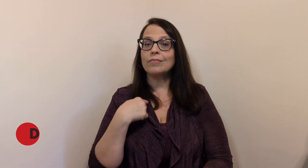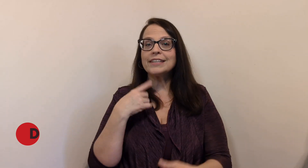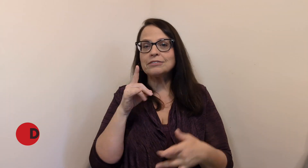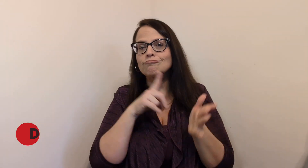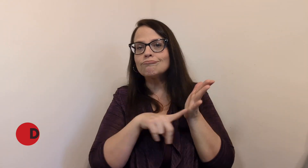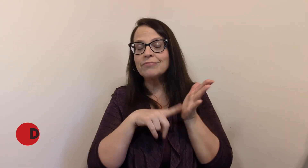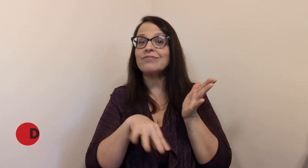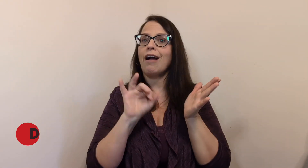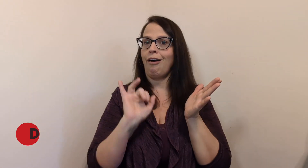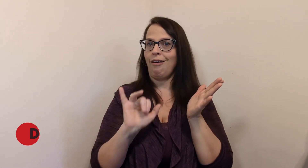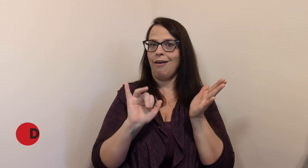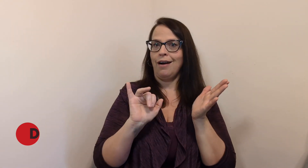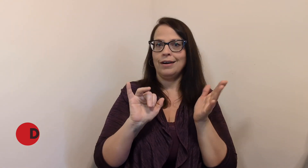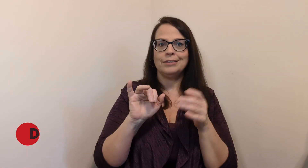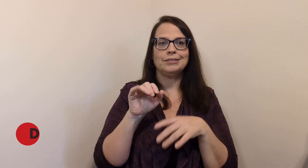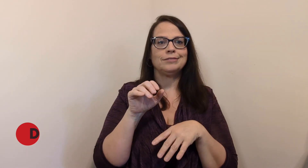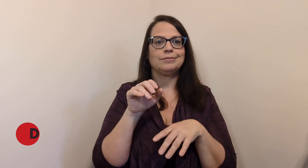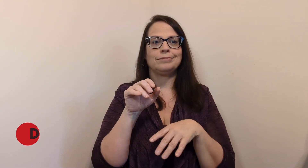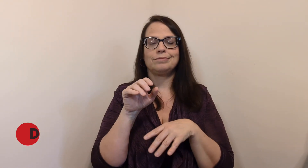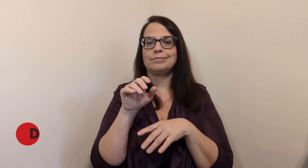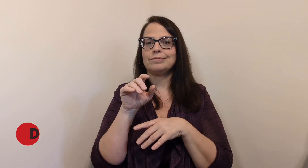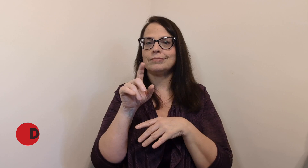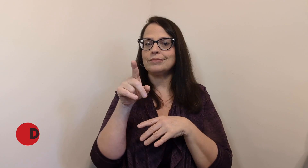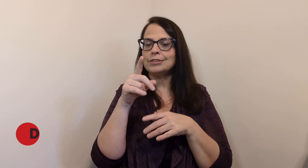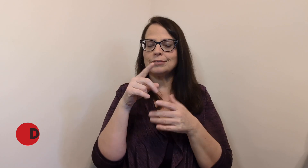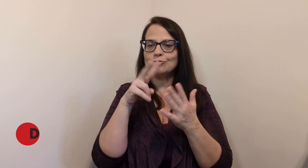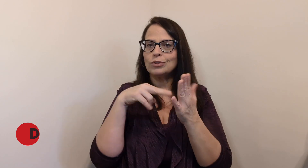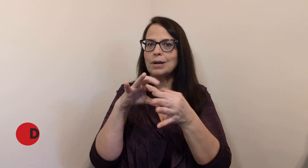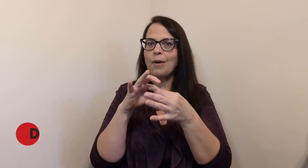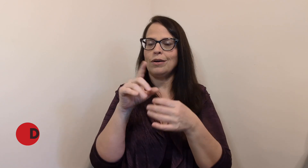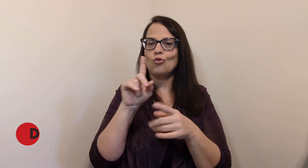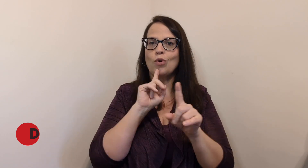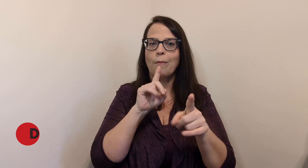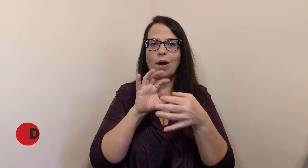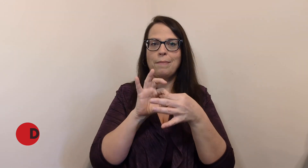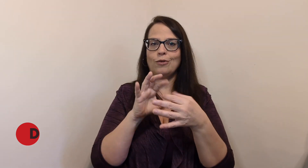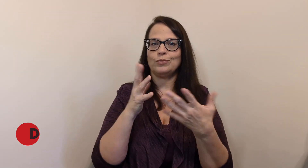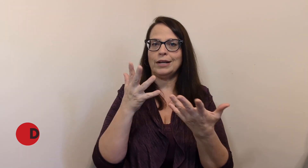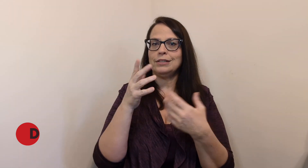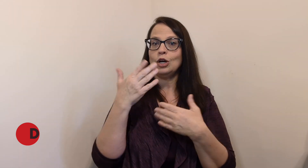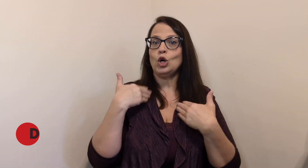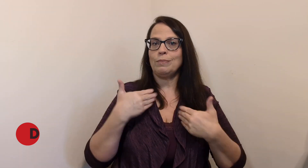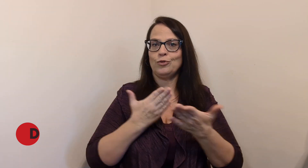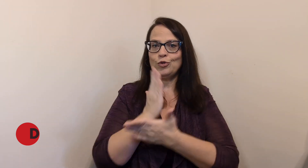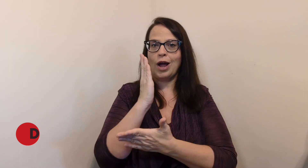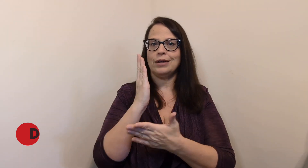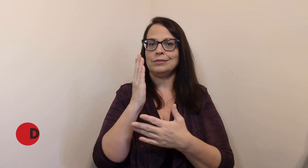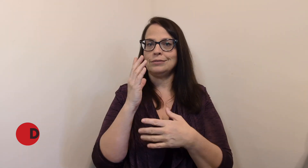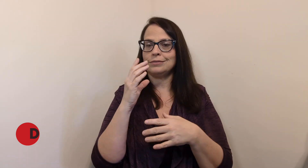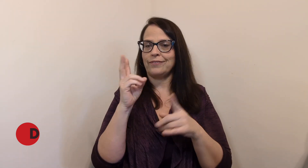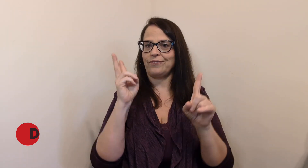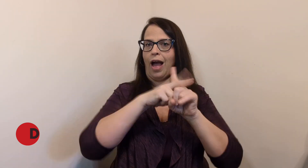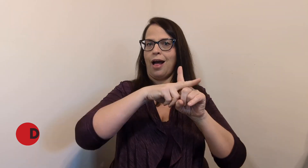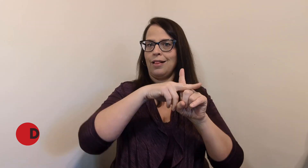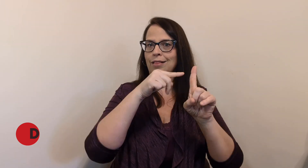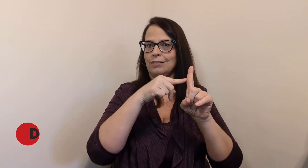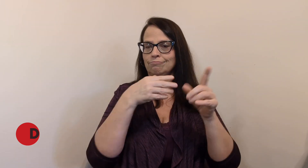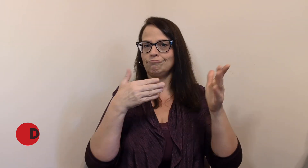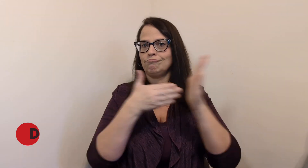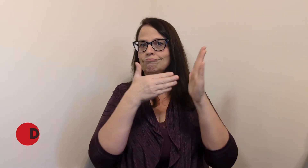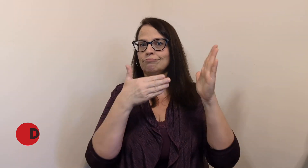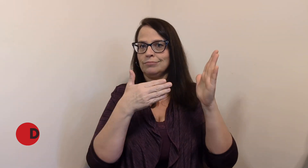[ROBYN]: While researching OVAD, I read media reports about a human rights